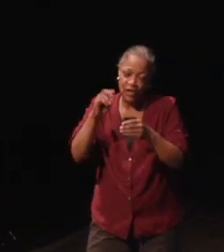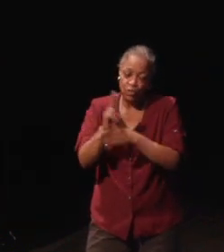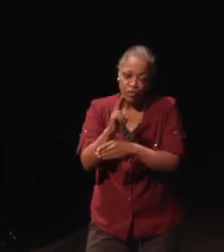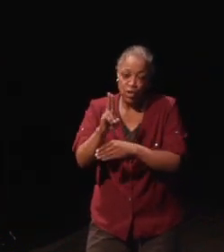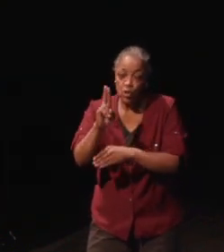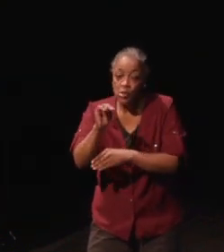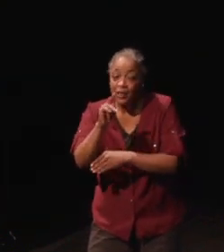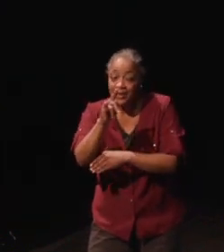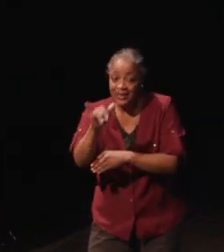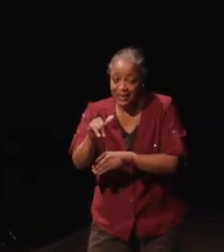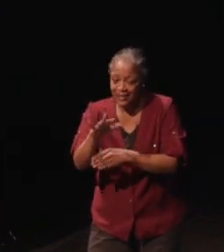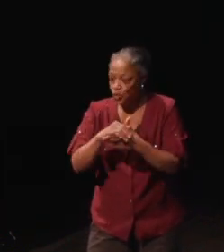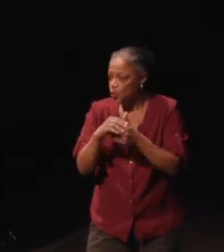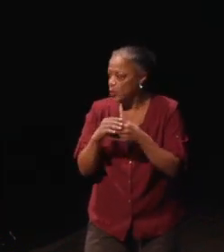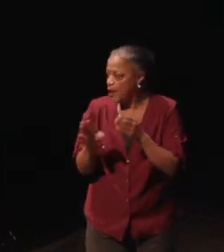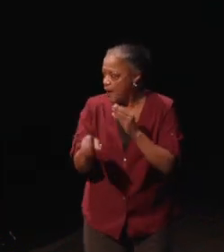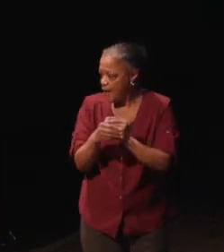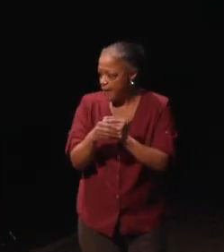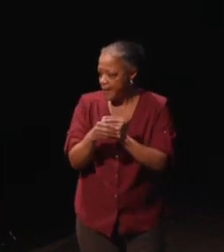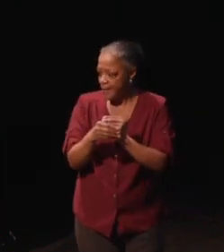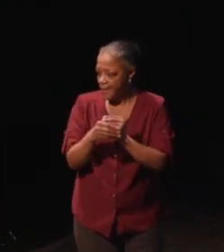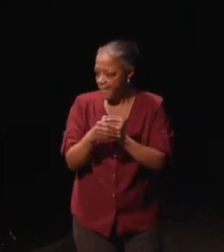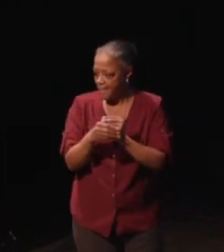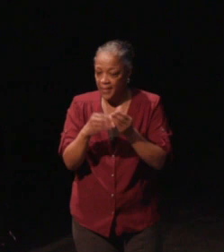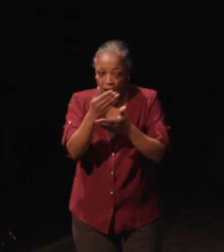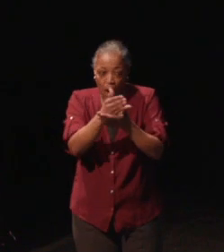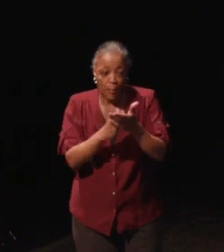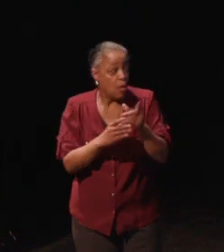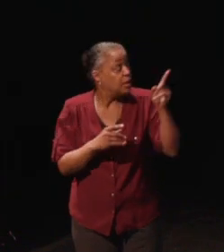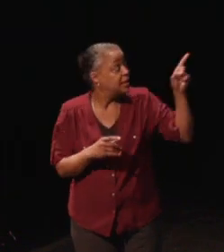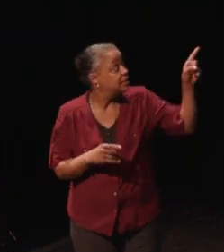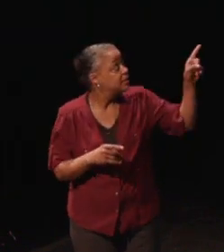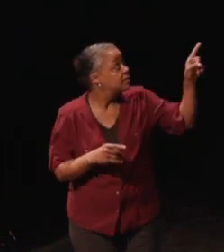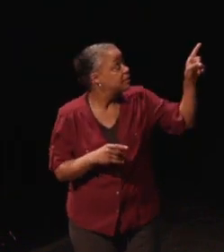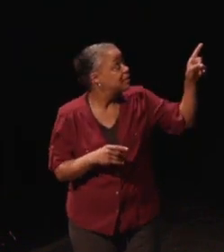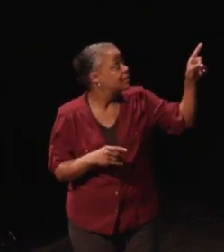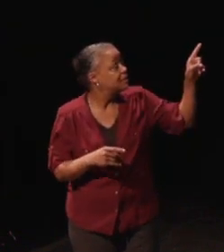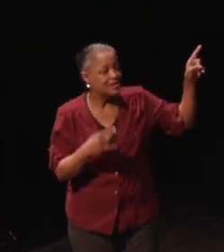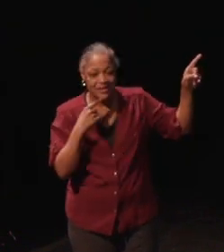In Unity you add a component to it where you say this is my label,